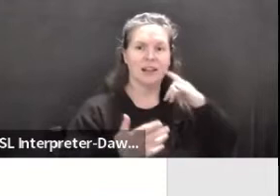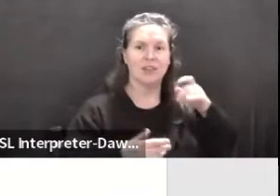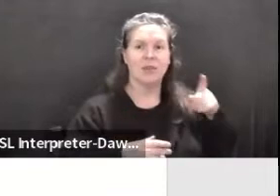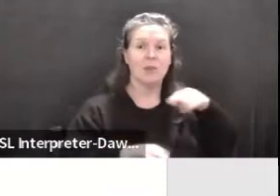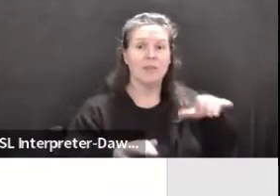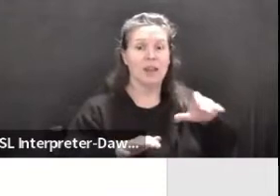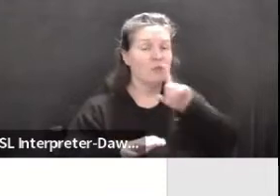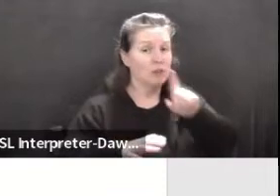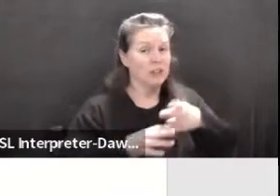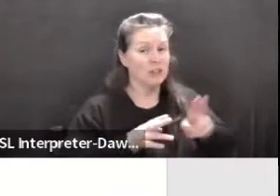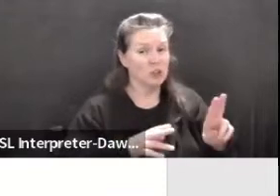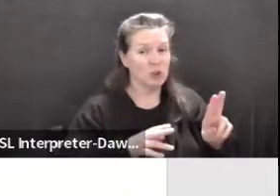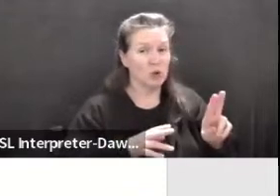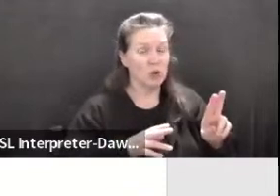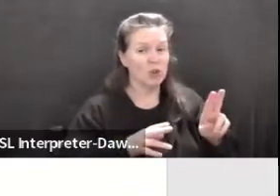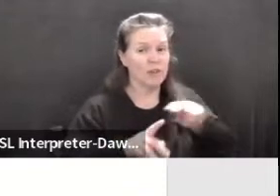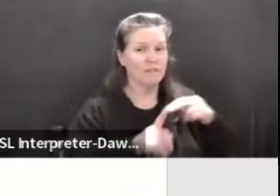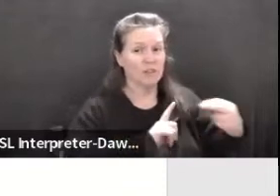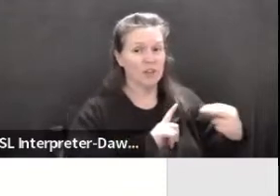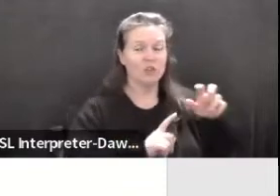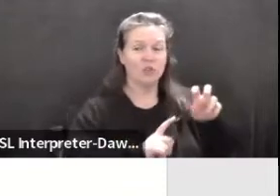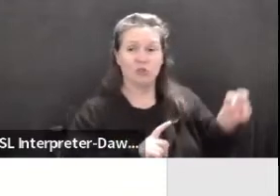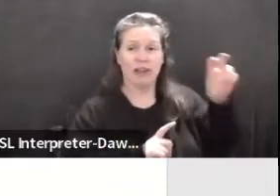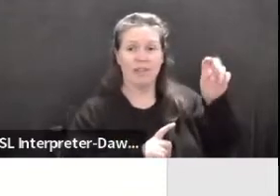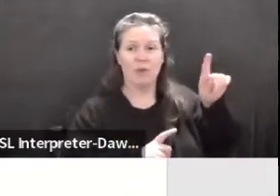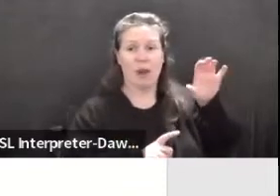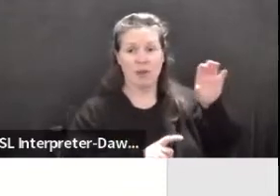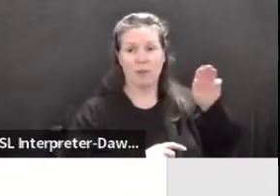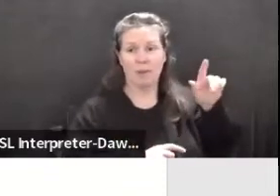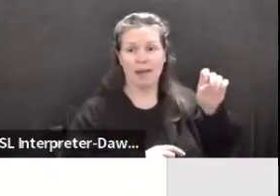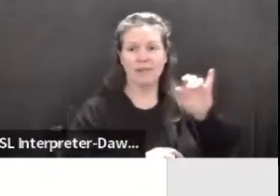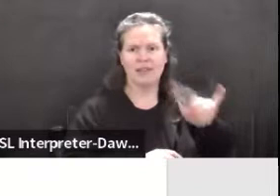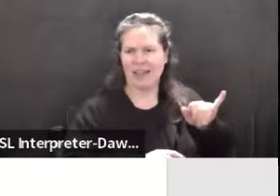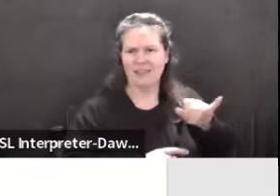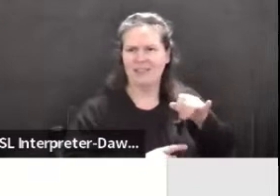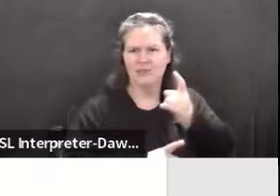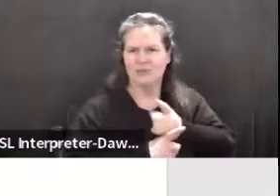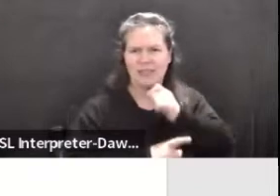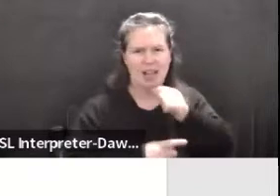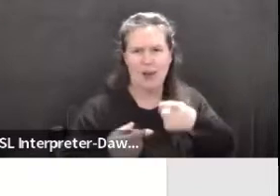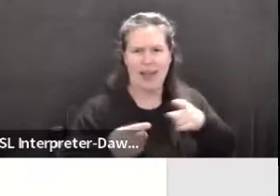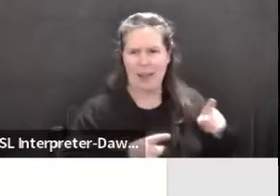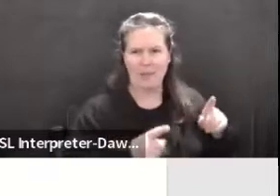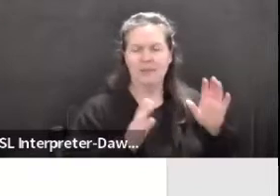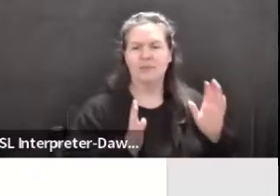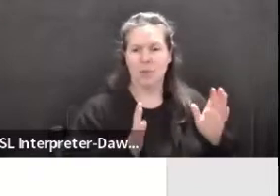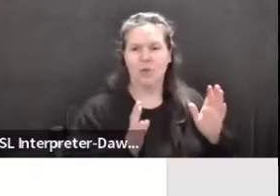So this idea of traveling a hundred miles, yeah, that's unrealistic, that's not gonna happen. So there's nothing in this that I'm seeing